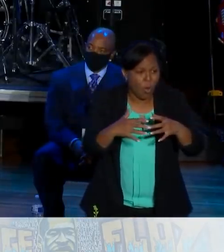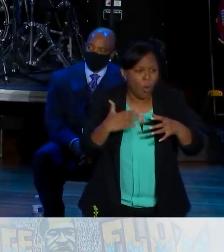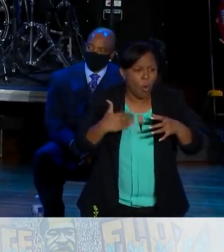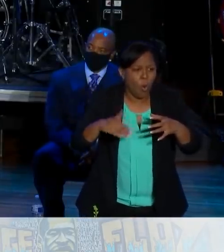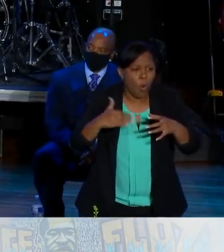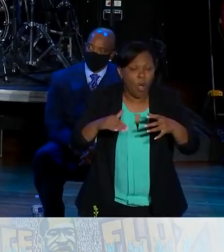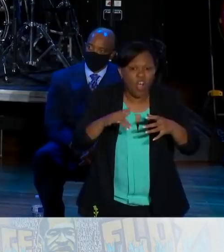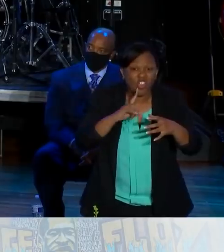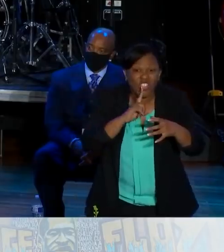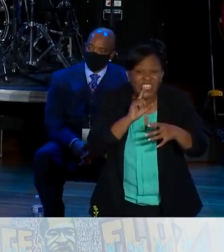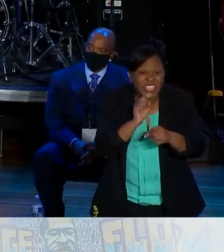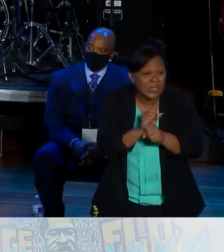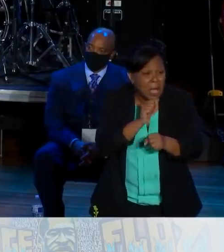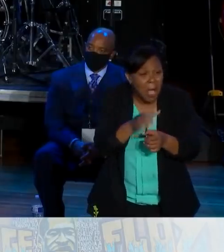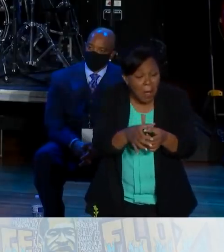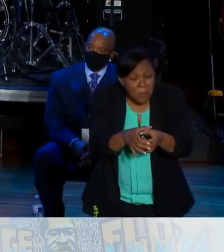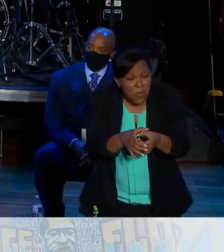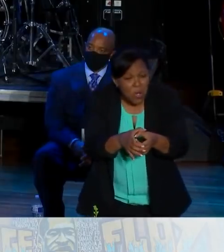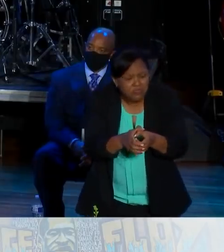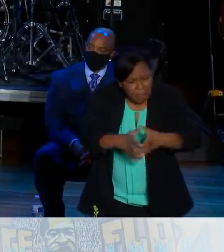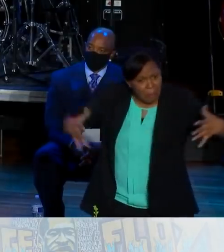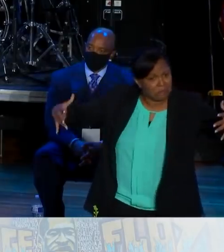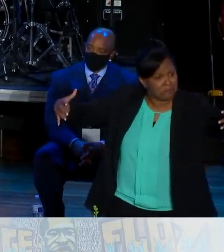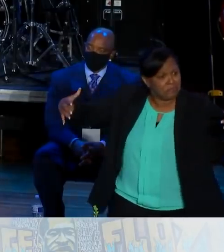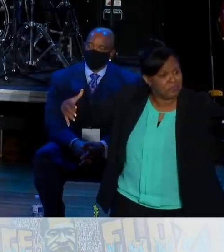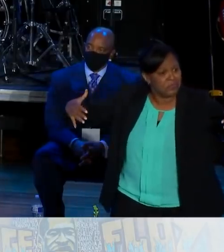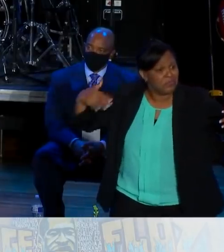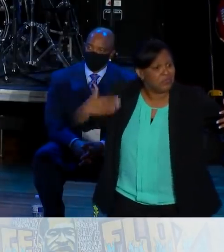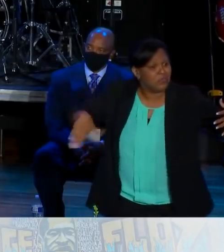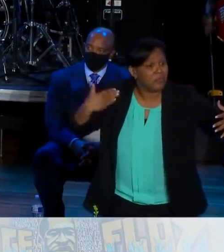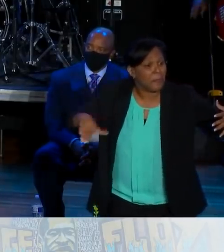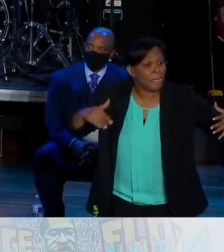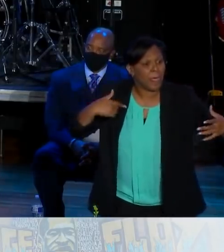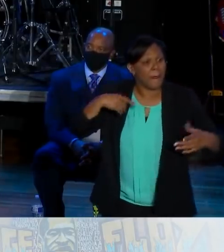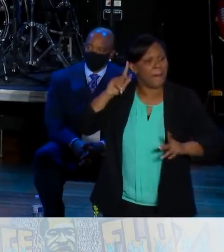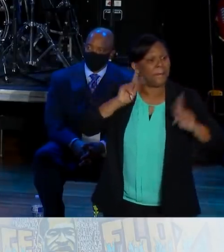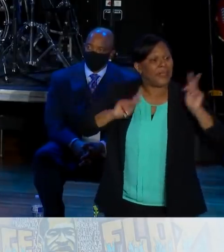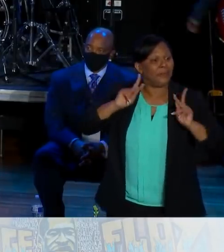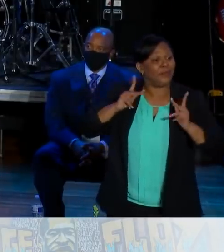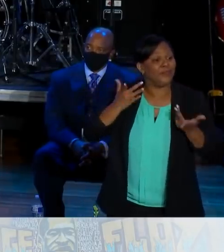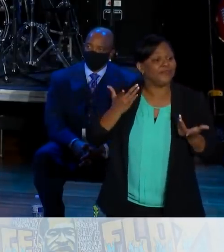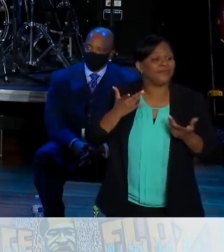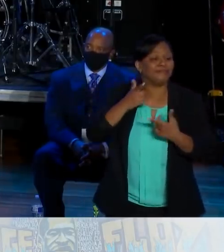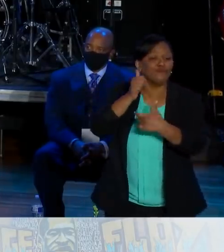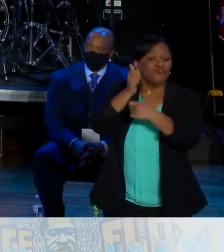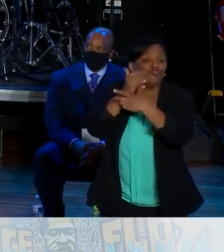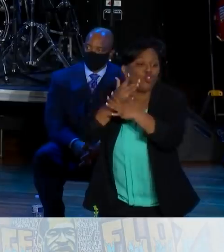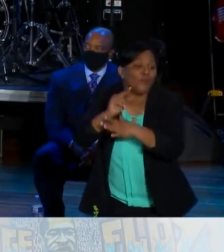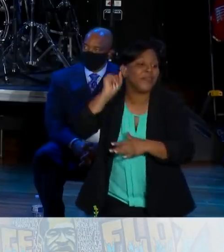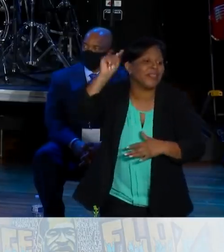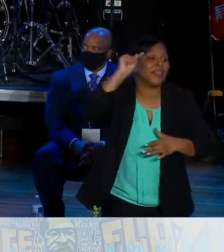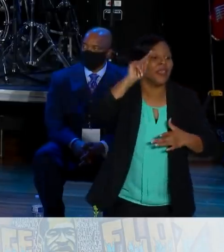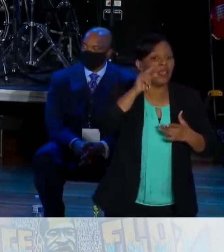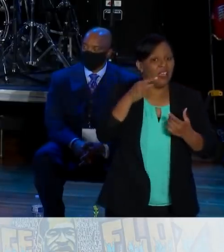MARCHING, I KNOW THAT IT'S A DIFFERENT TIME AND A DIFFERENT SEASON. WHEN I LOOKED AND SAW PEOPLE IN